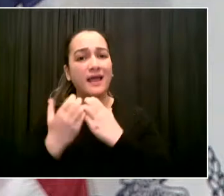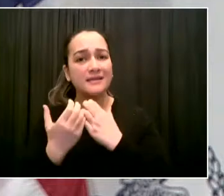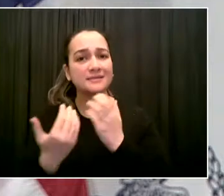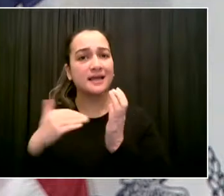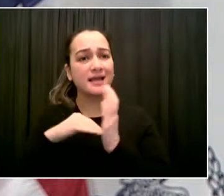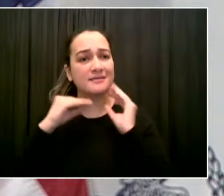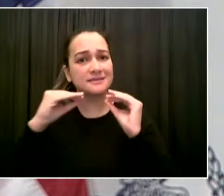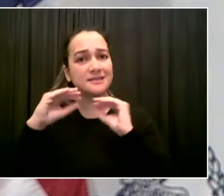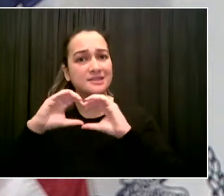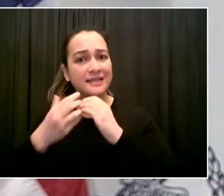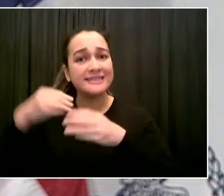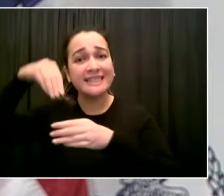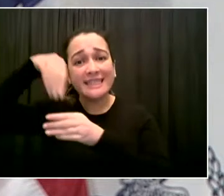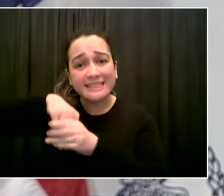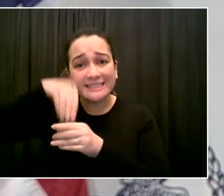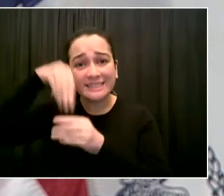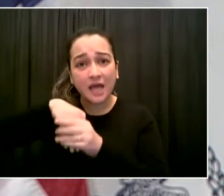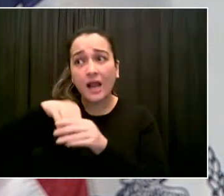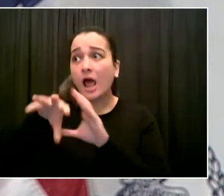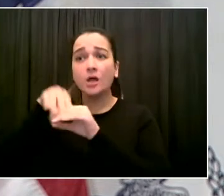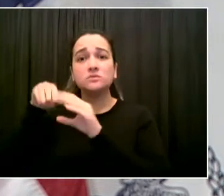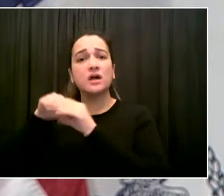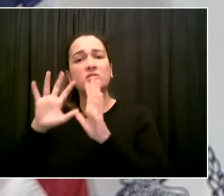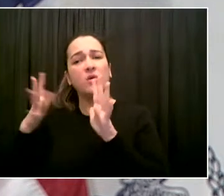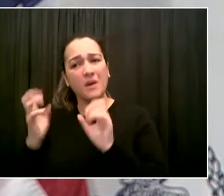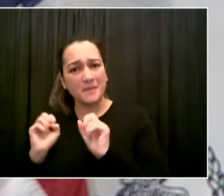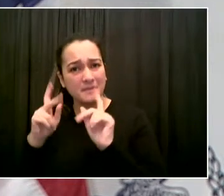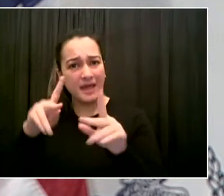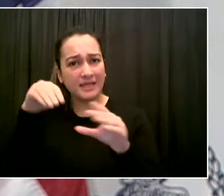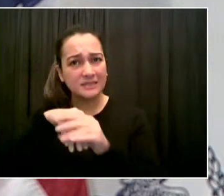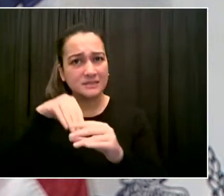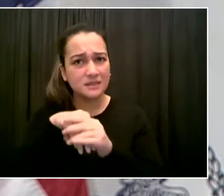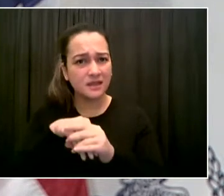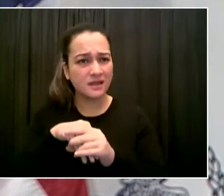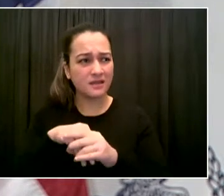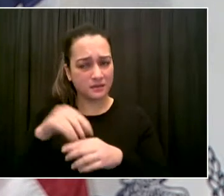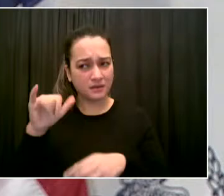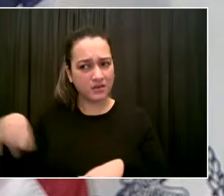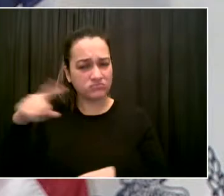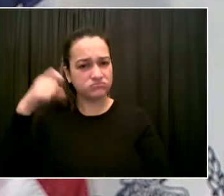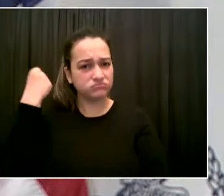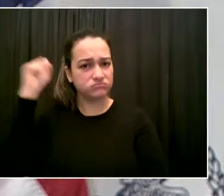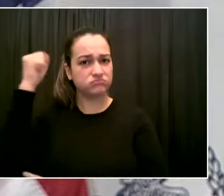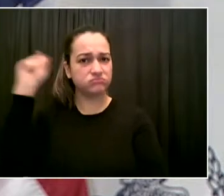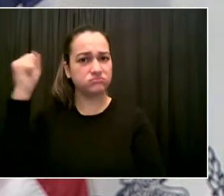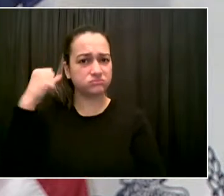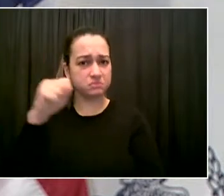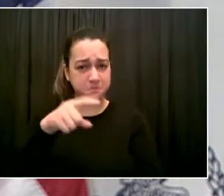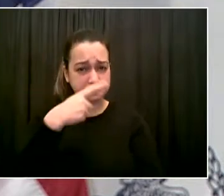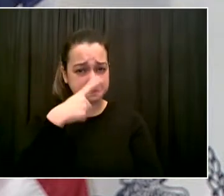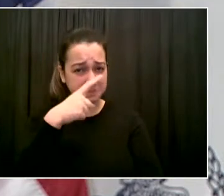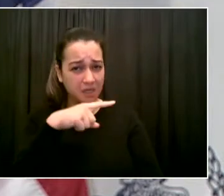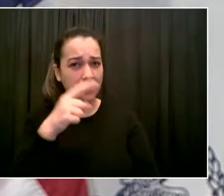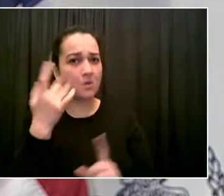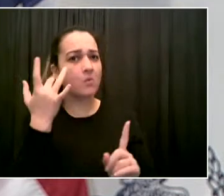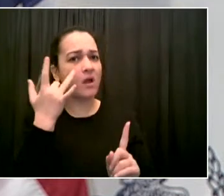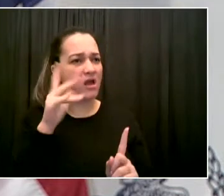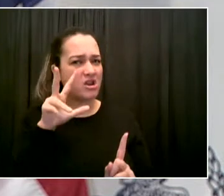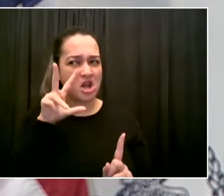THIS STAGE OF THE GAME WHY THEY HAVEN'T BEEN ABLE TO RESUME THAT TYPYPE